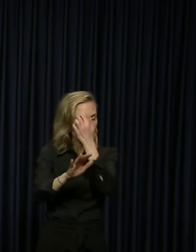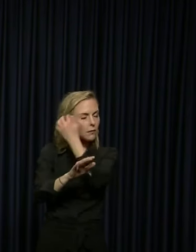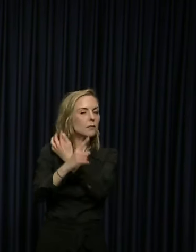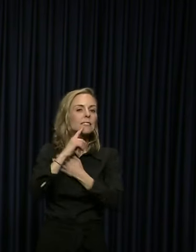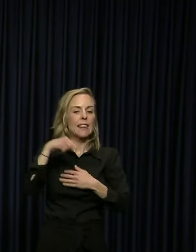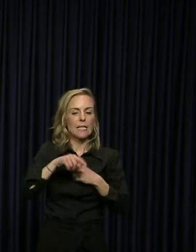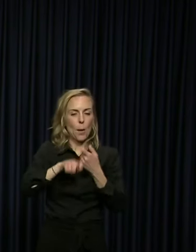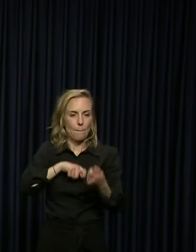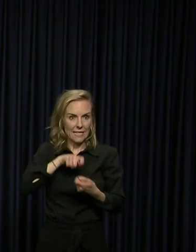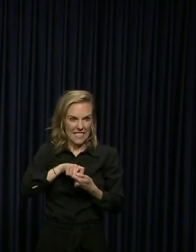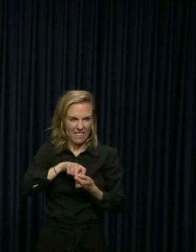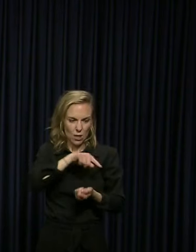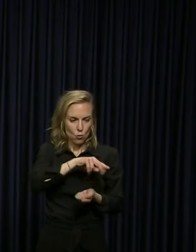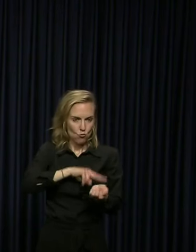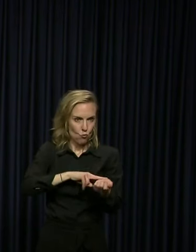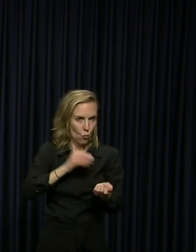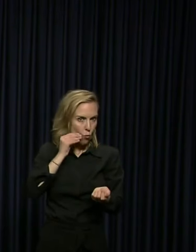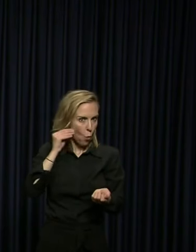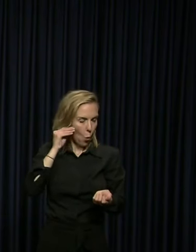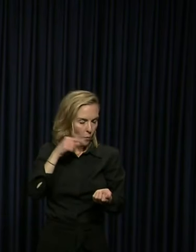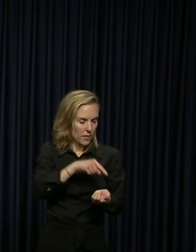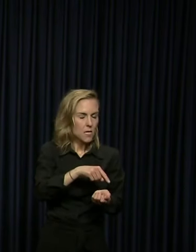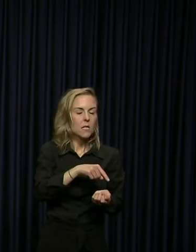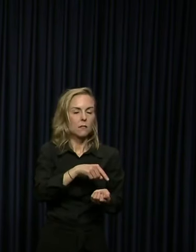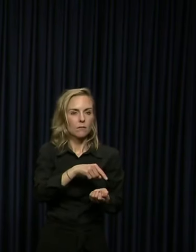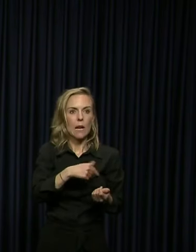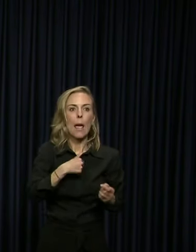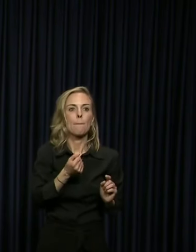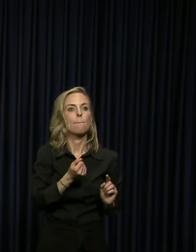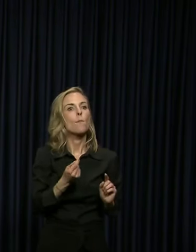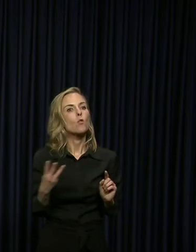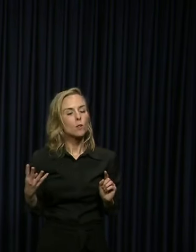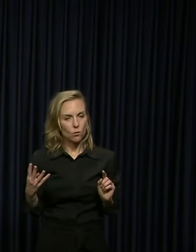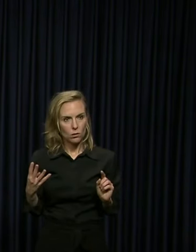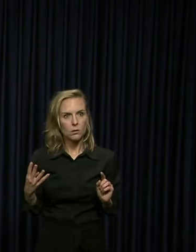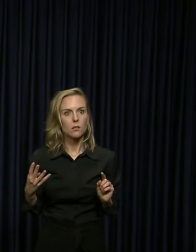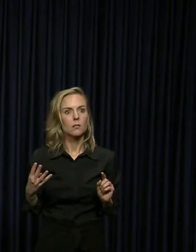SIGNIFICANT AMOUNT OF TESTING